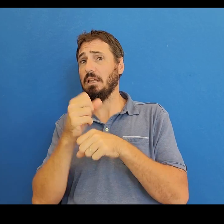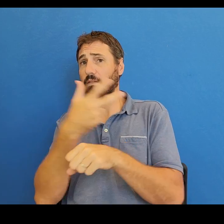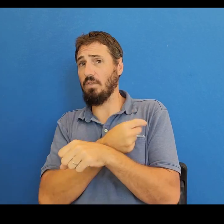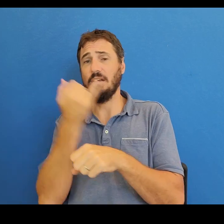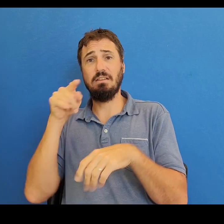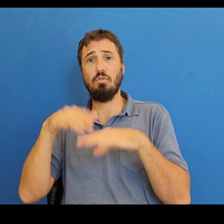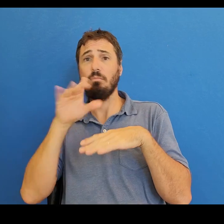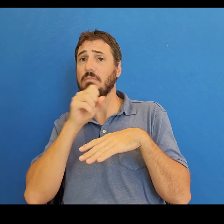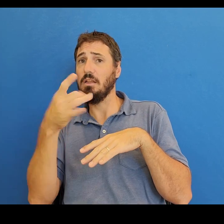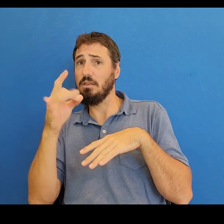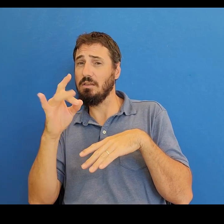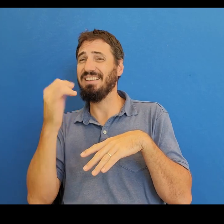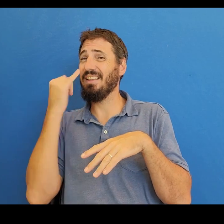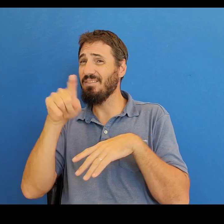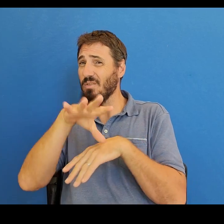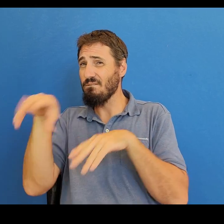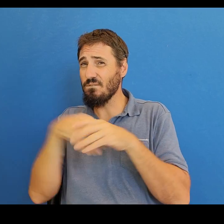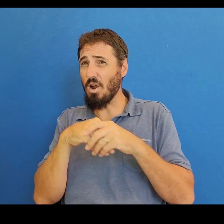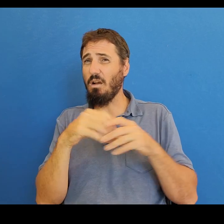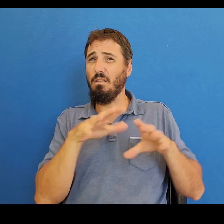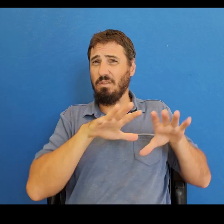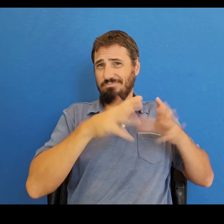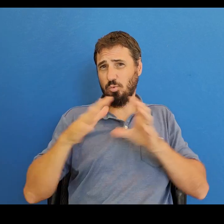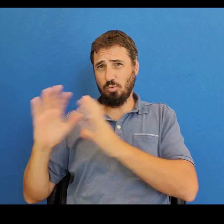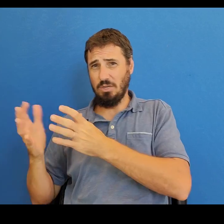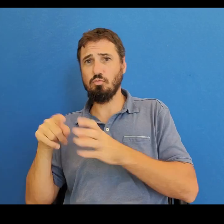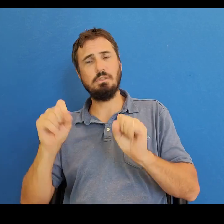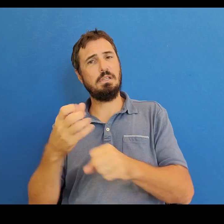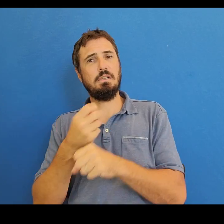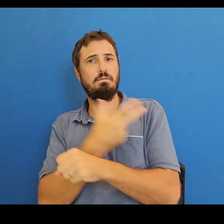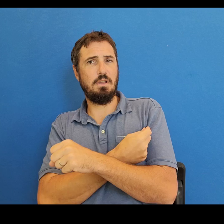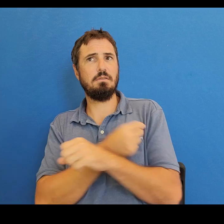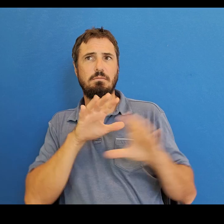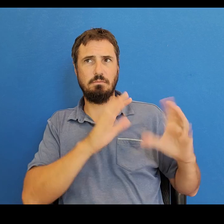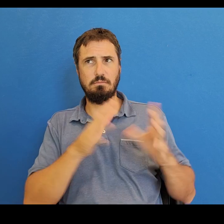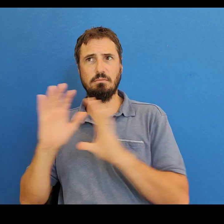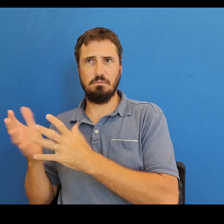Individuals are eligible for the vaccine if they fall into either of these two categories: